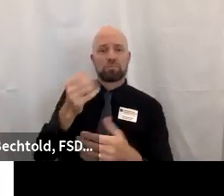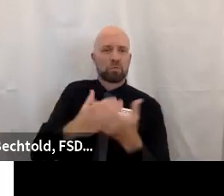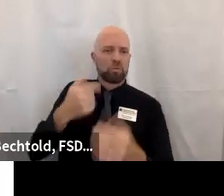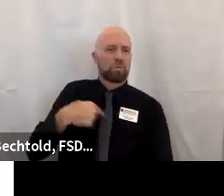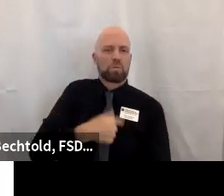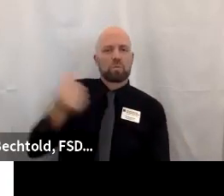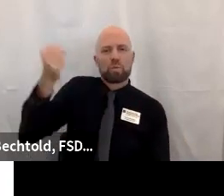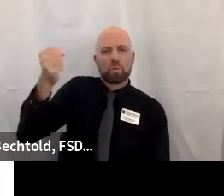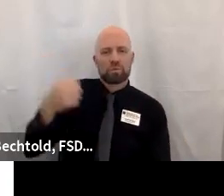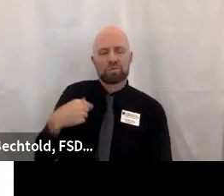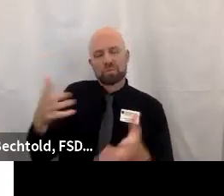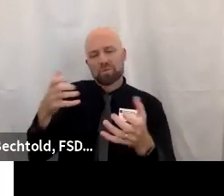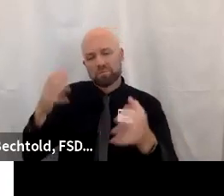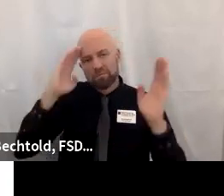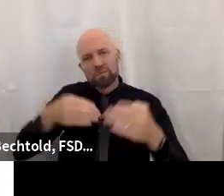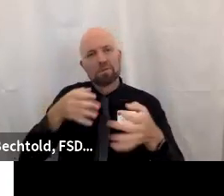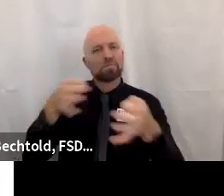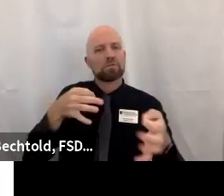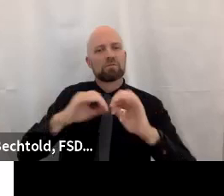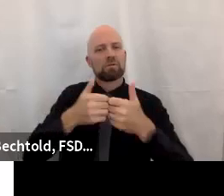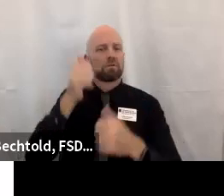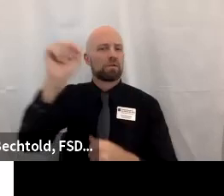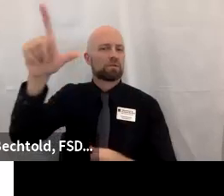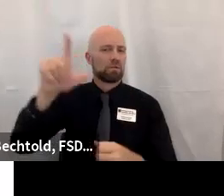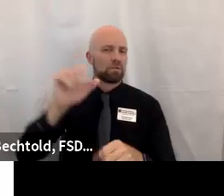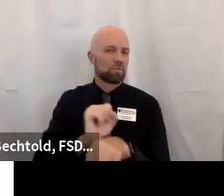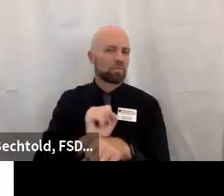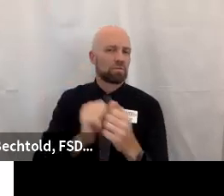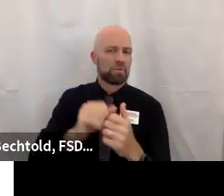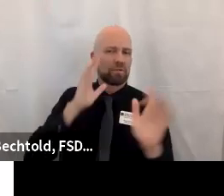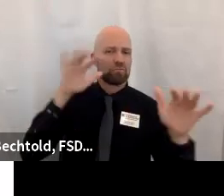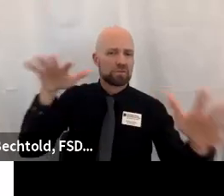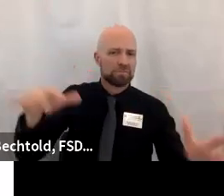The music part we'll hold on, I really want to focus on the ASL